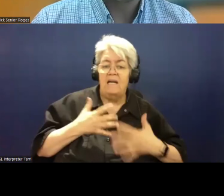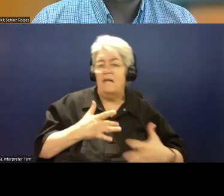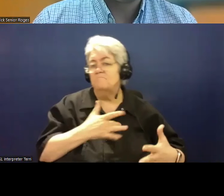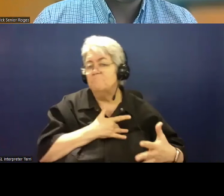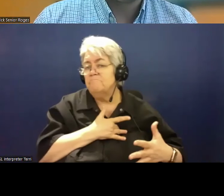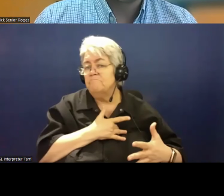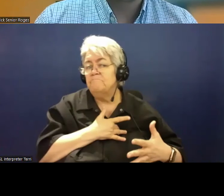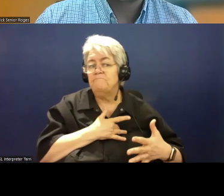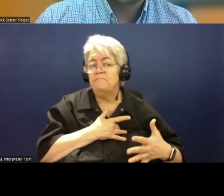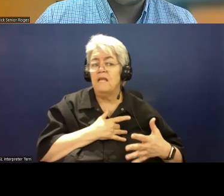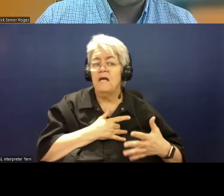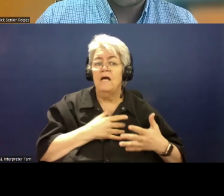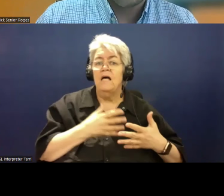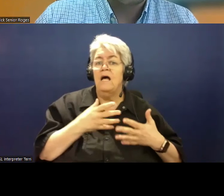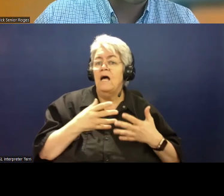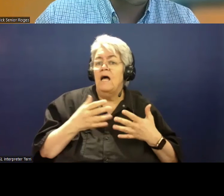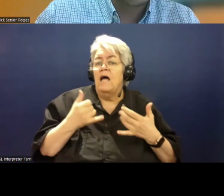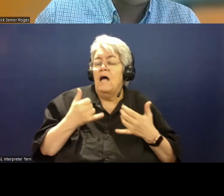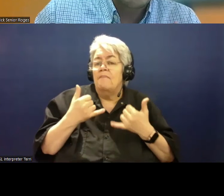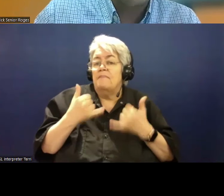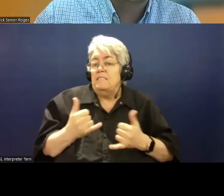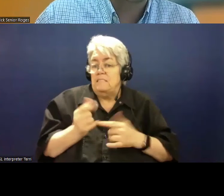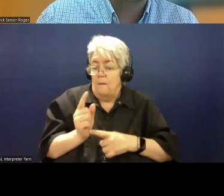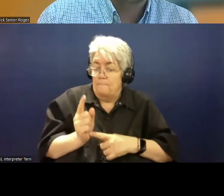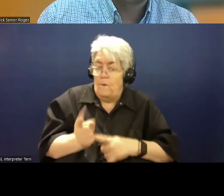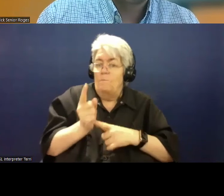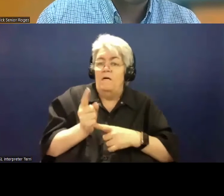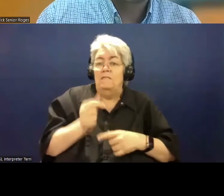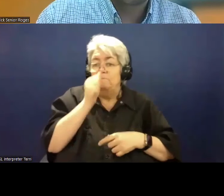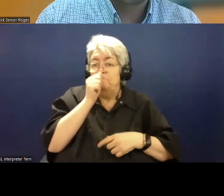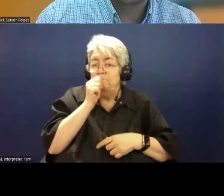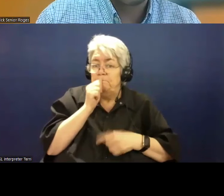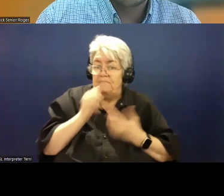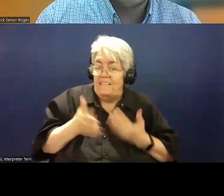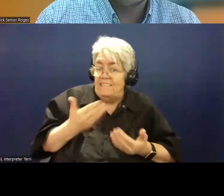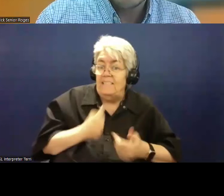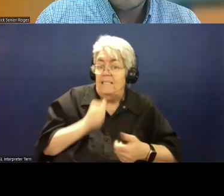ARE AT DESPAIR AND THEY ARE LOST AND THEY ARE AT A POINT WHERE IT IS HARD FOR THEM TO GO THROUGH EXPERIENCES IN THEIR LIFE.